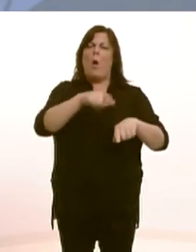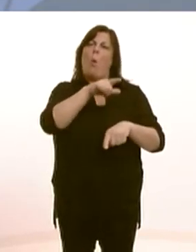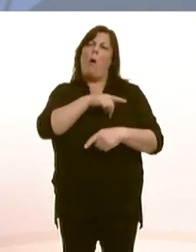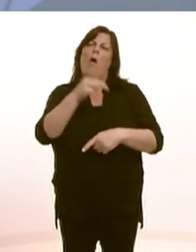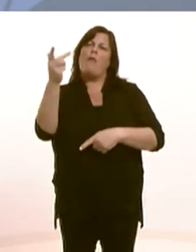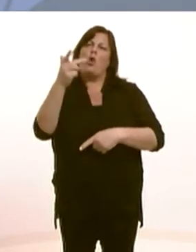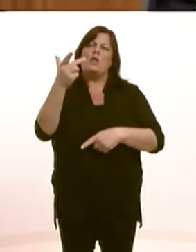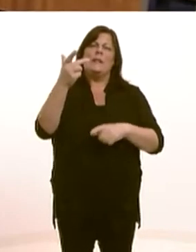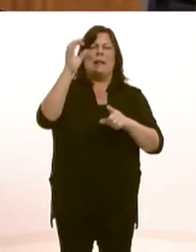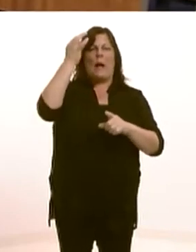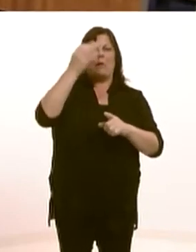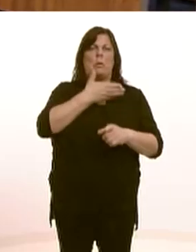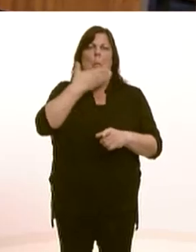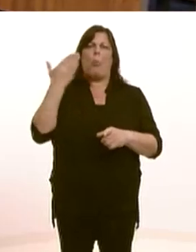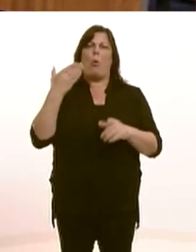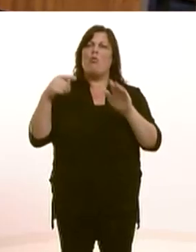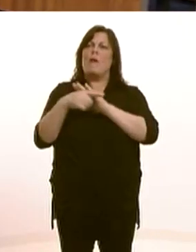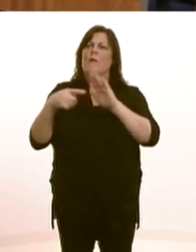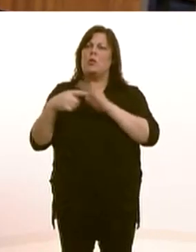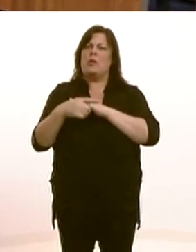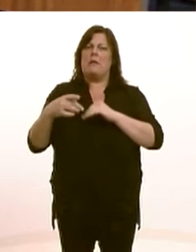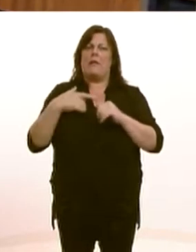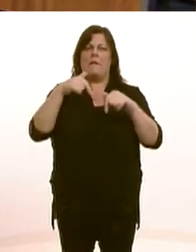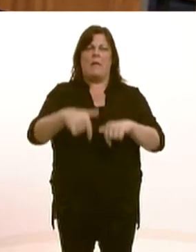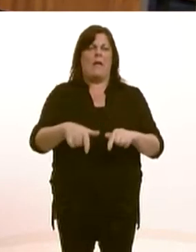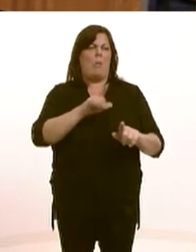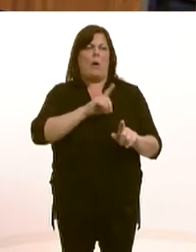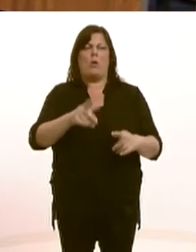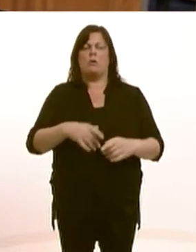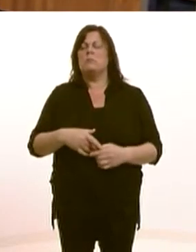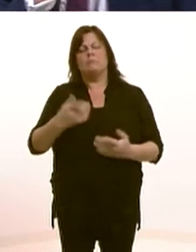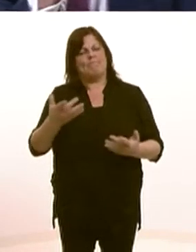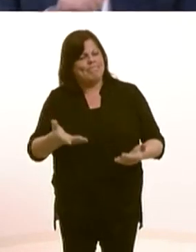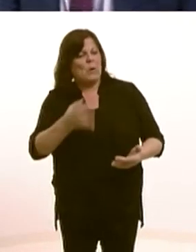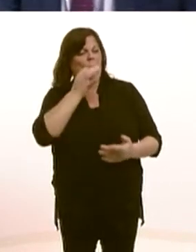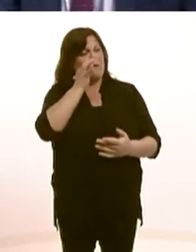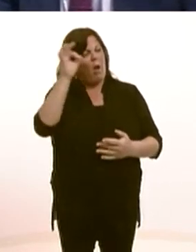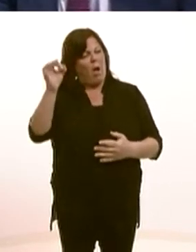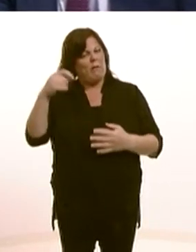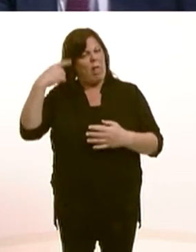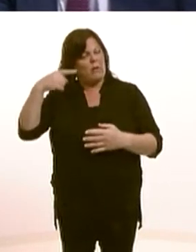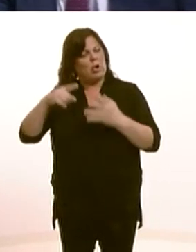Carwyn Jones: Well, youíll have to ask the UK Government that; itís their responsibility when it comes to the resettlement of refugees.